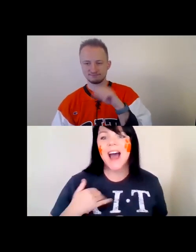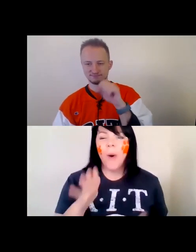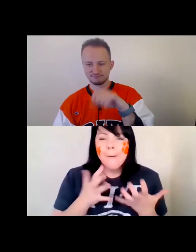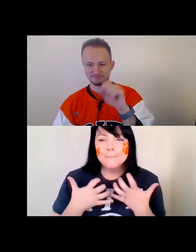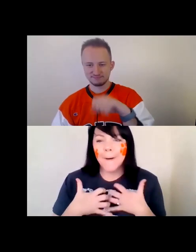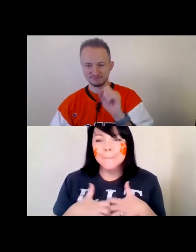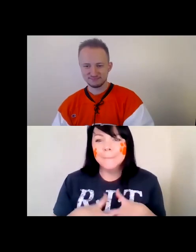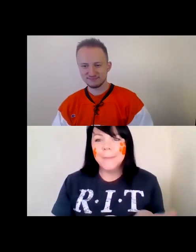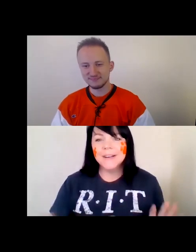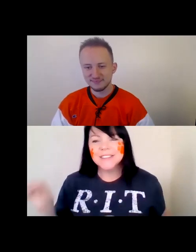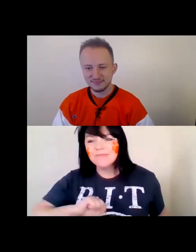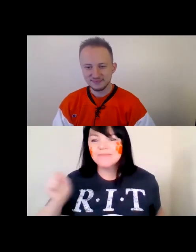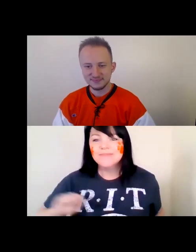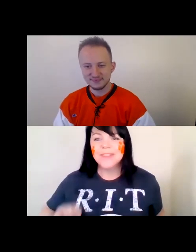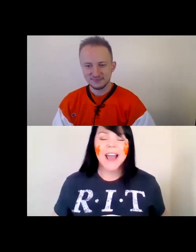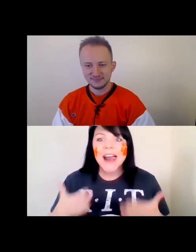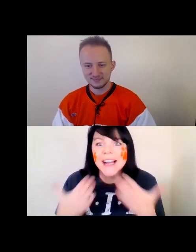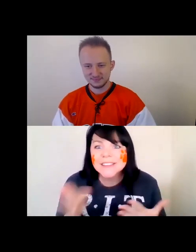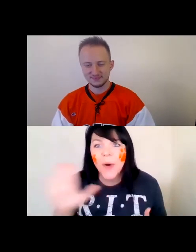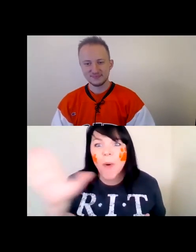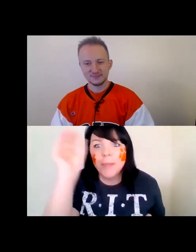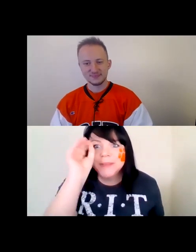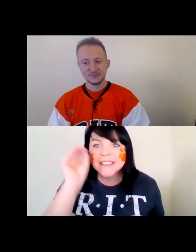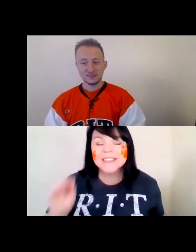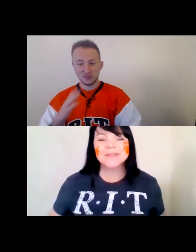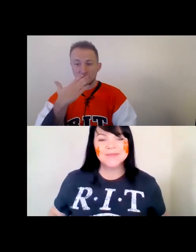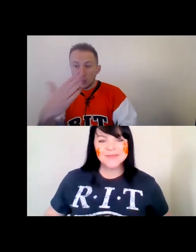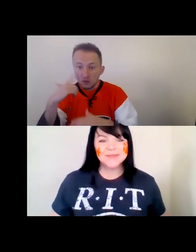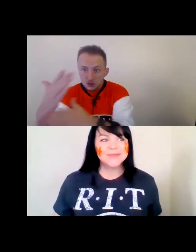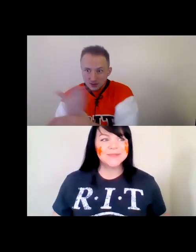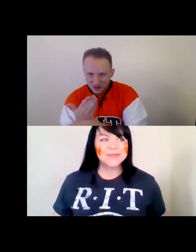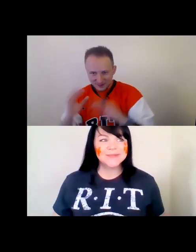Michelle: We will make it happen. Thank you all for your opinions. Matt: Thank you for letting us know and sharing.